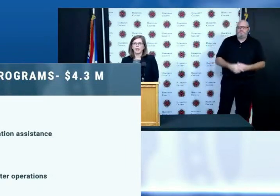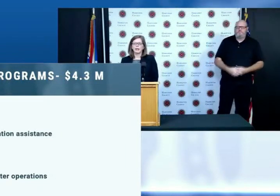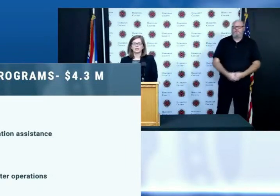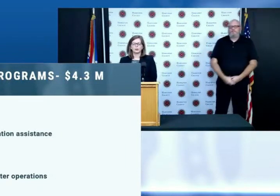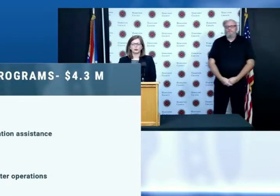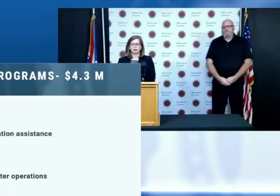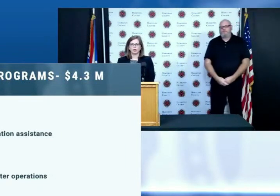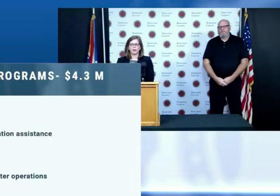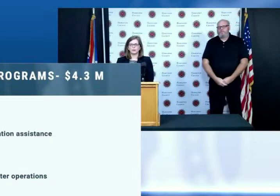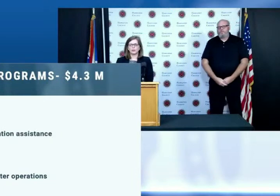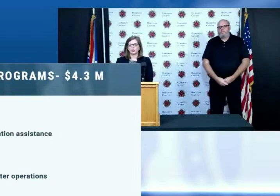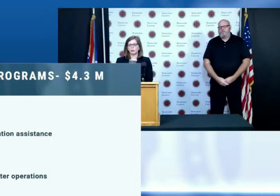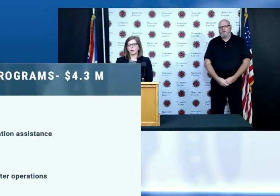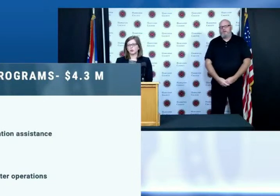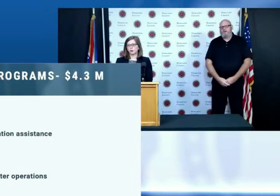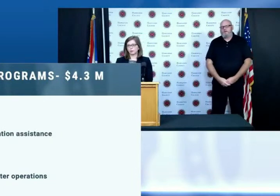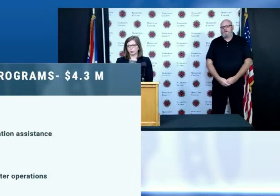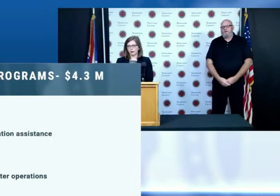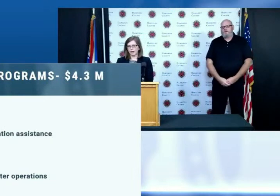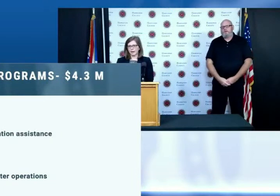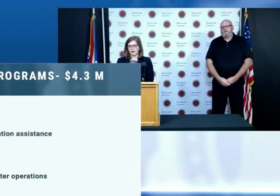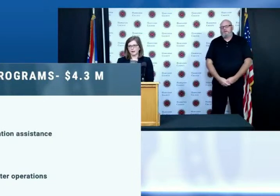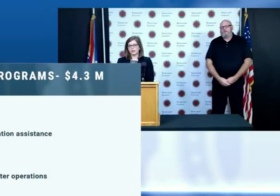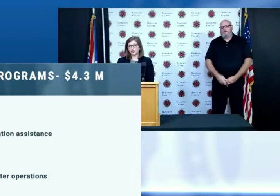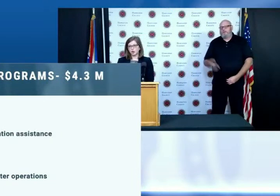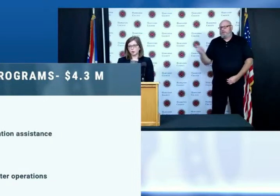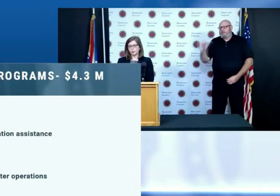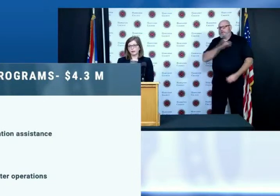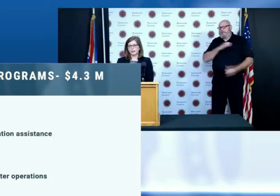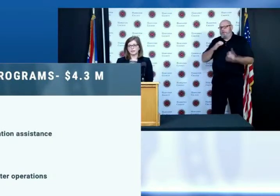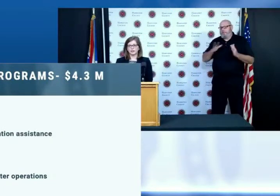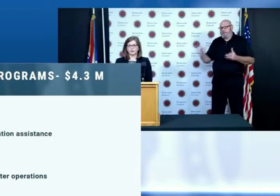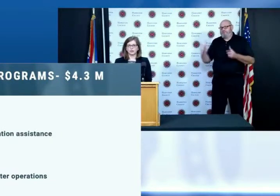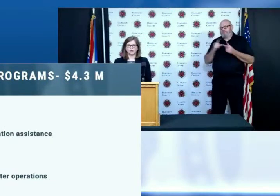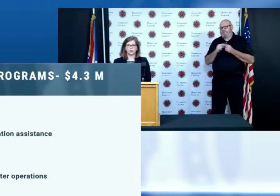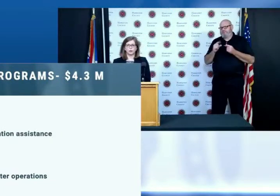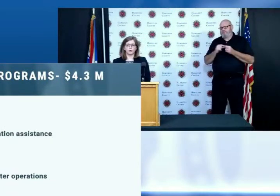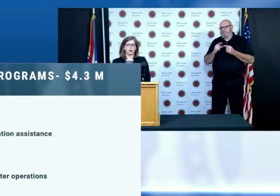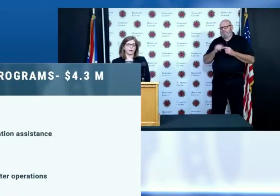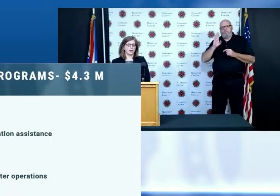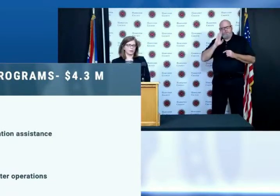as Commissioner Driehaus mentioned we also want to provide continue to provide assistance to Hamilton